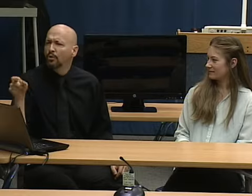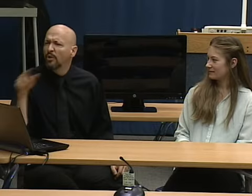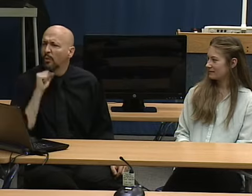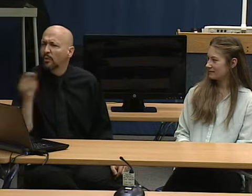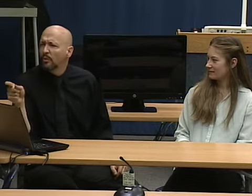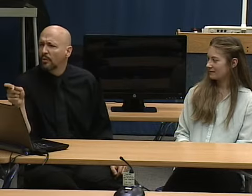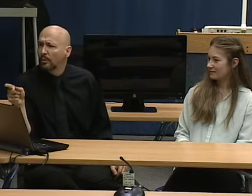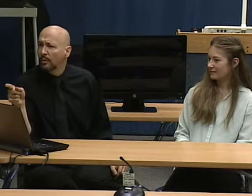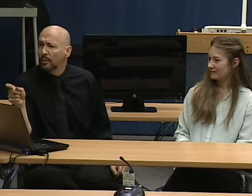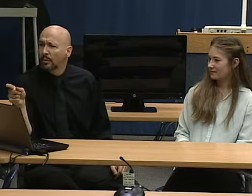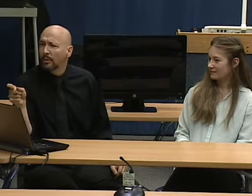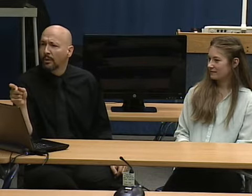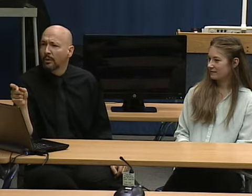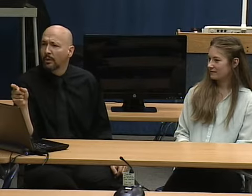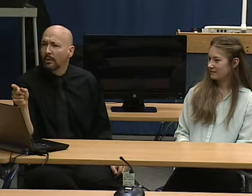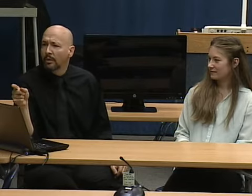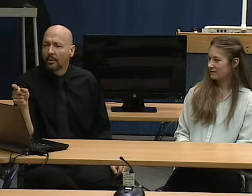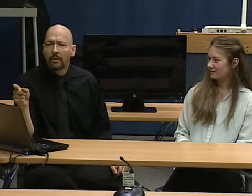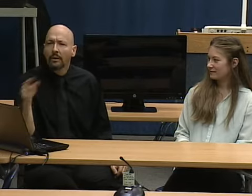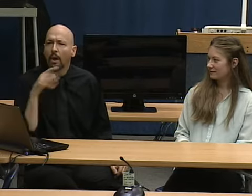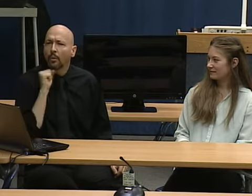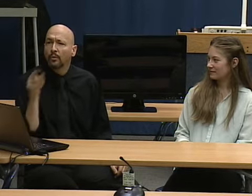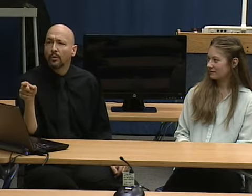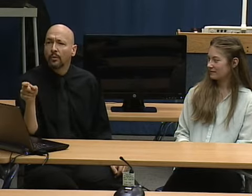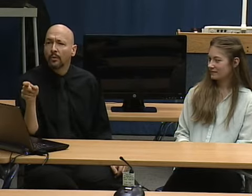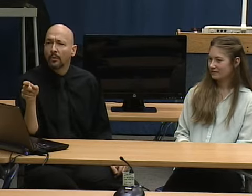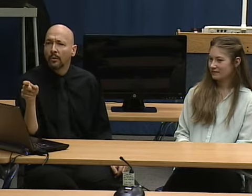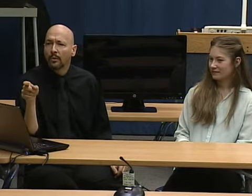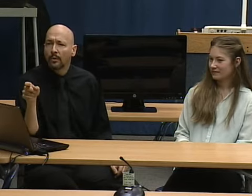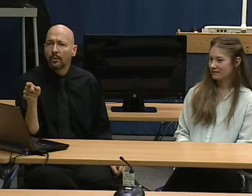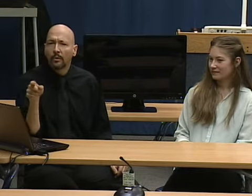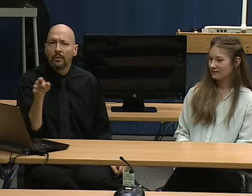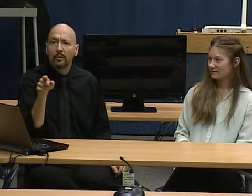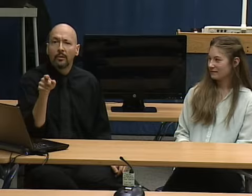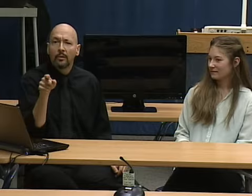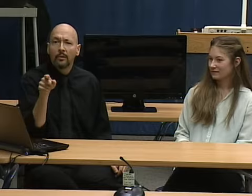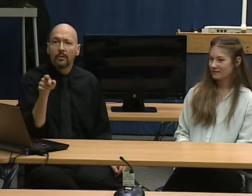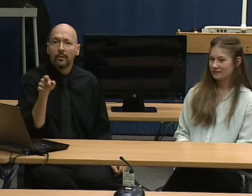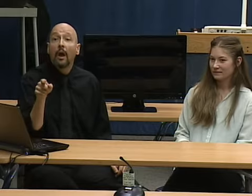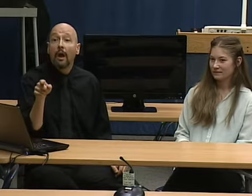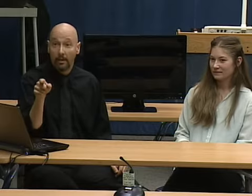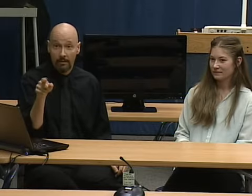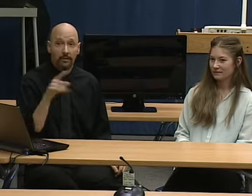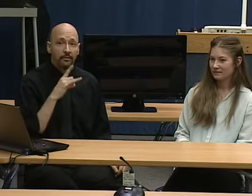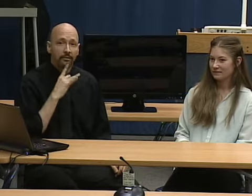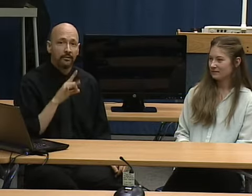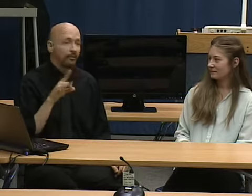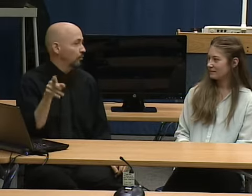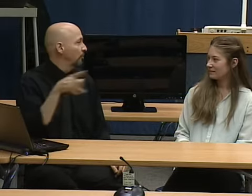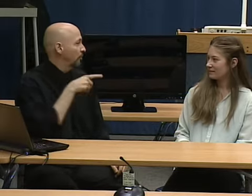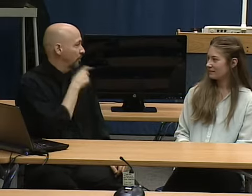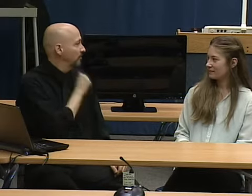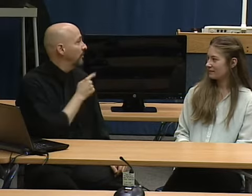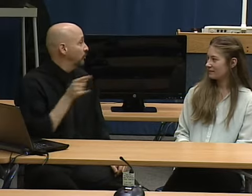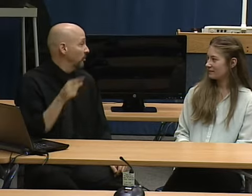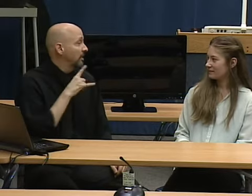How old are you? You? Ah! 18. She's 18 years old.